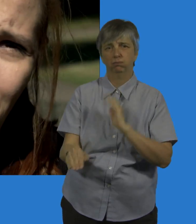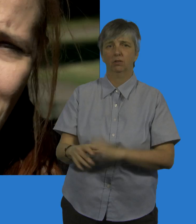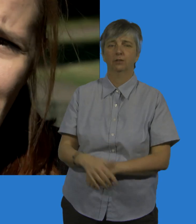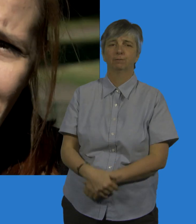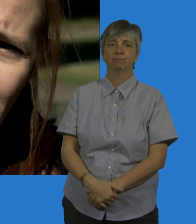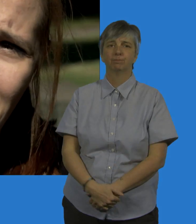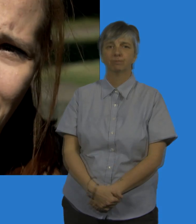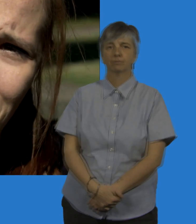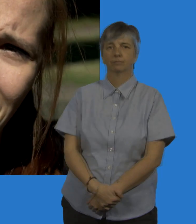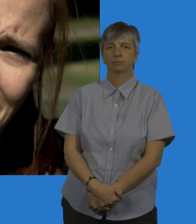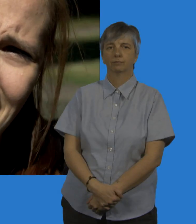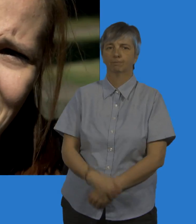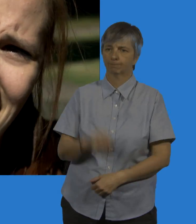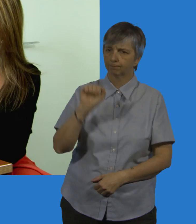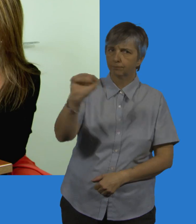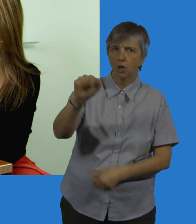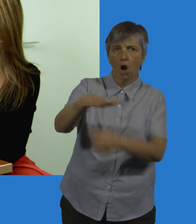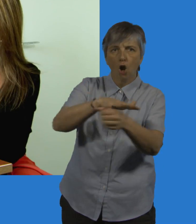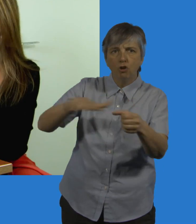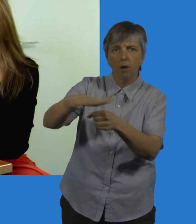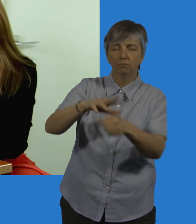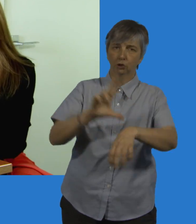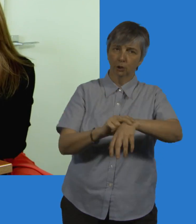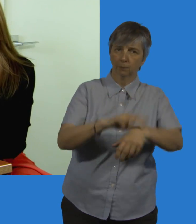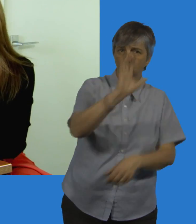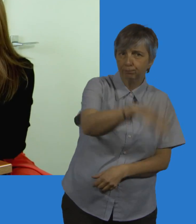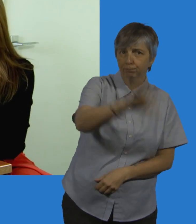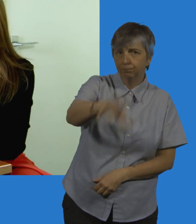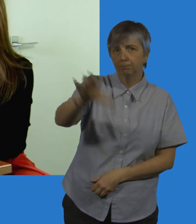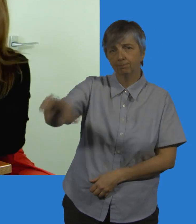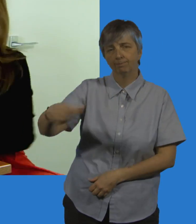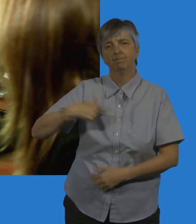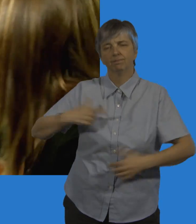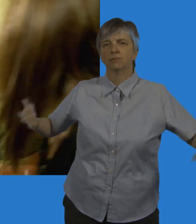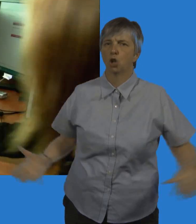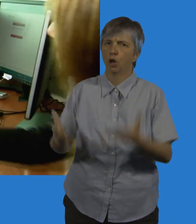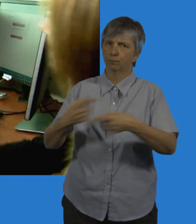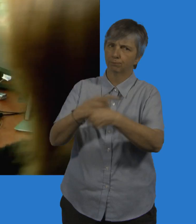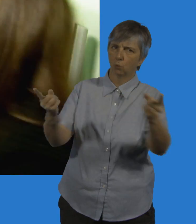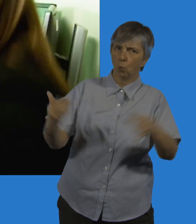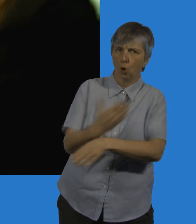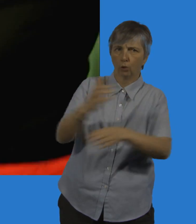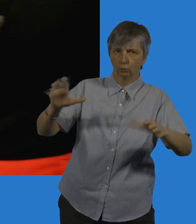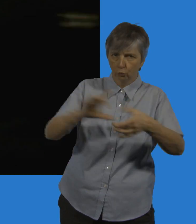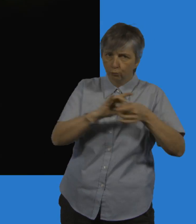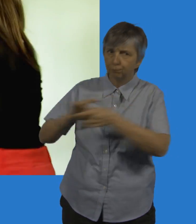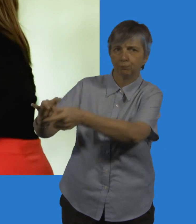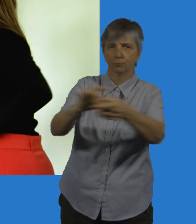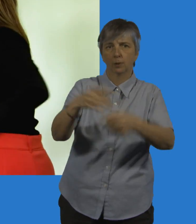probably be in quite a bad place. Dr Pearson: I would encourage everyone to start to work together with your neighbouring practices